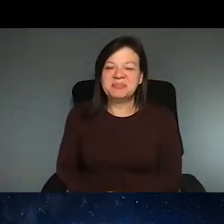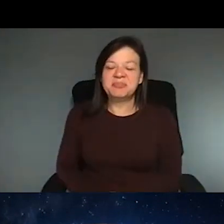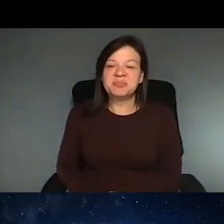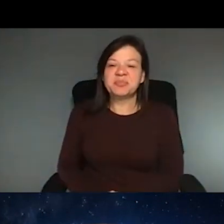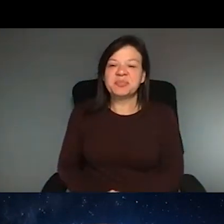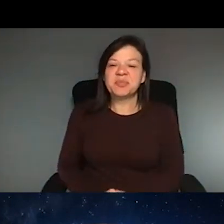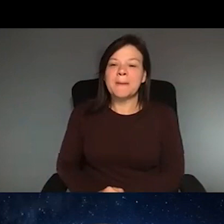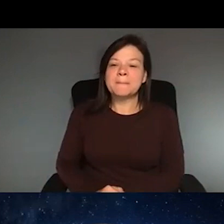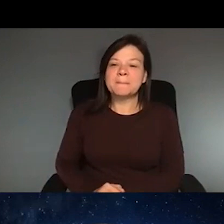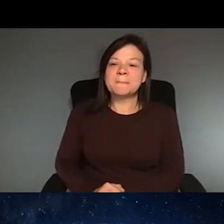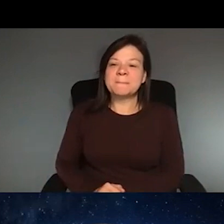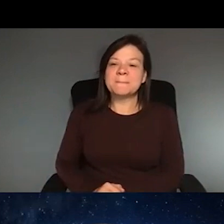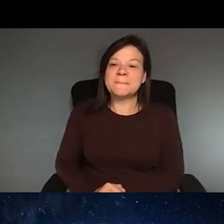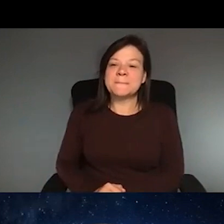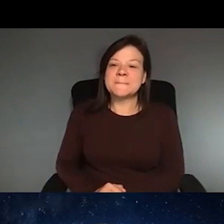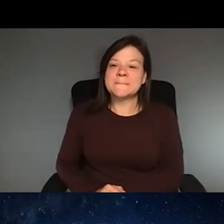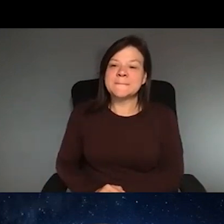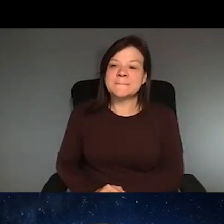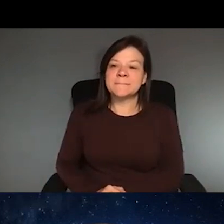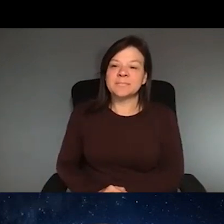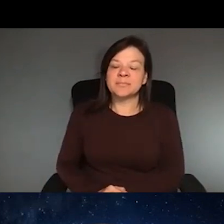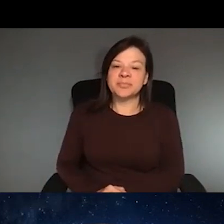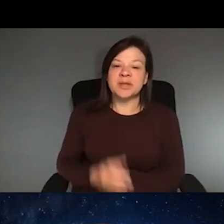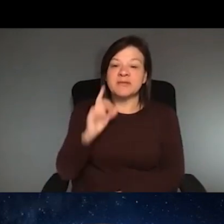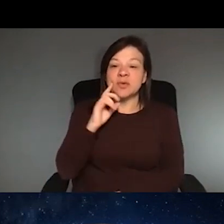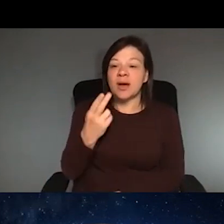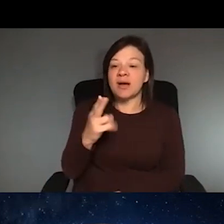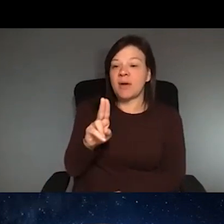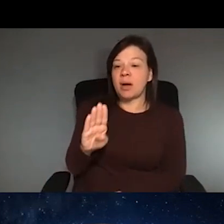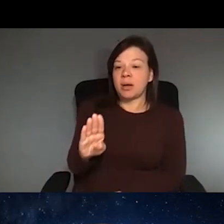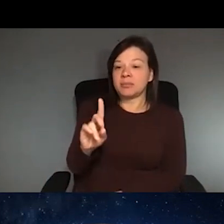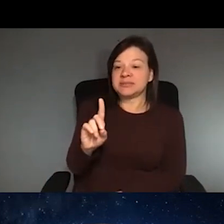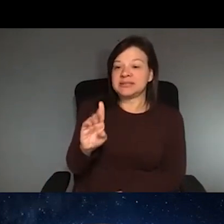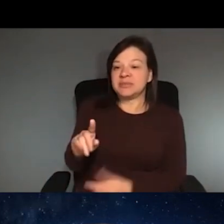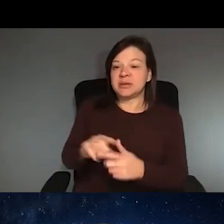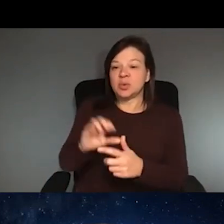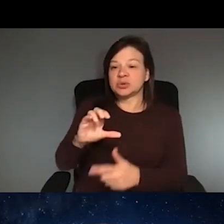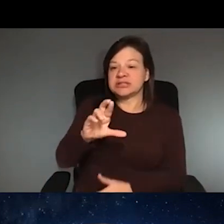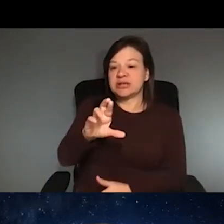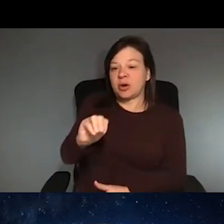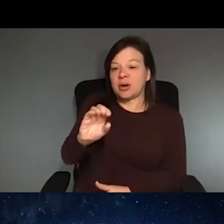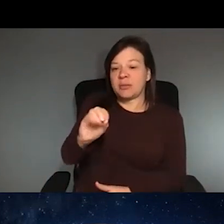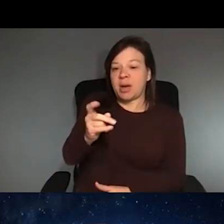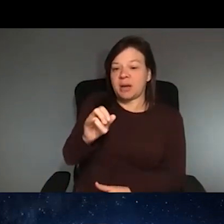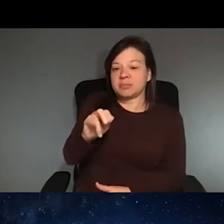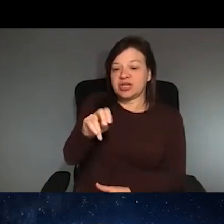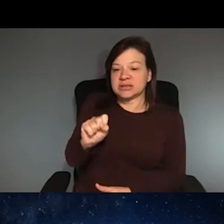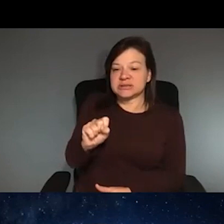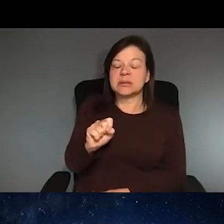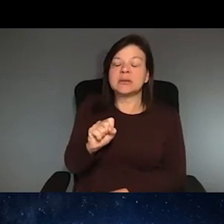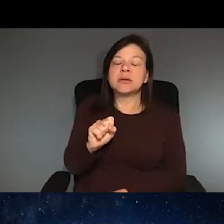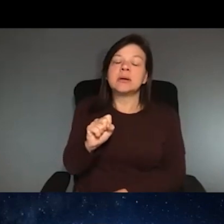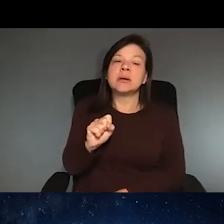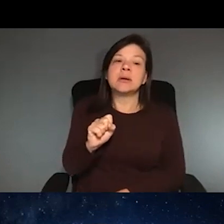SO IF YOU HAVE A HUB DB OR CRM OBJECTS AND YOU USE THAT